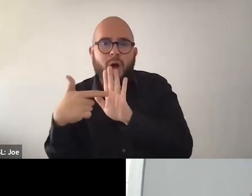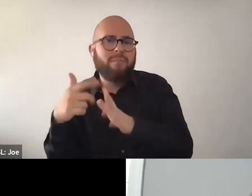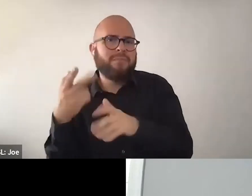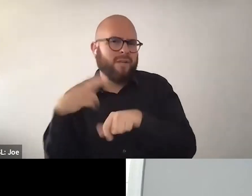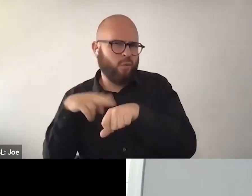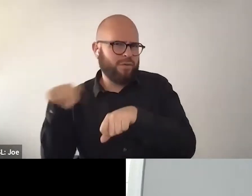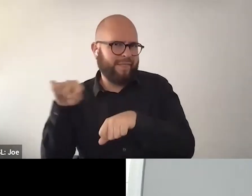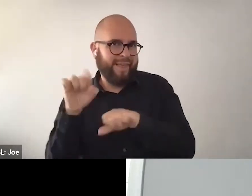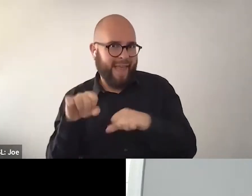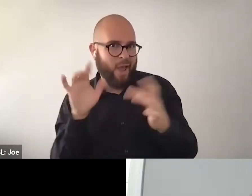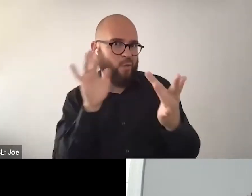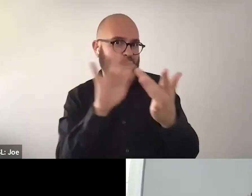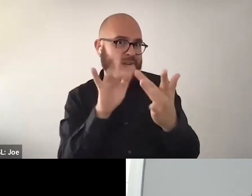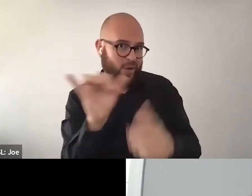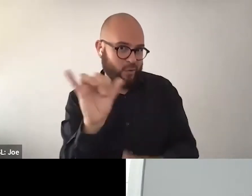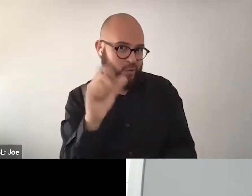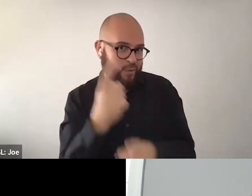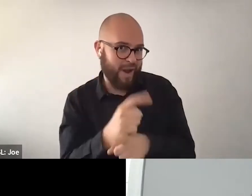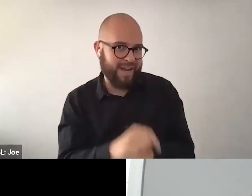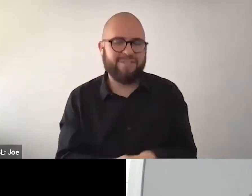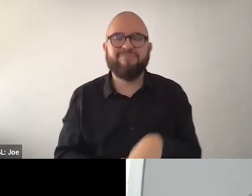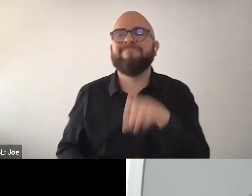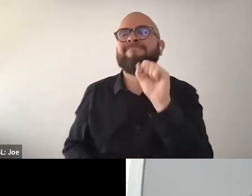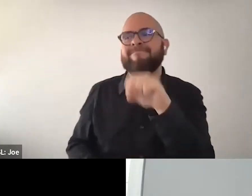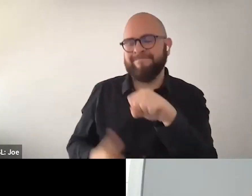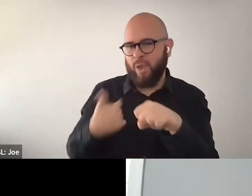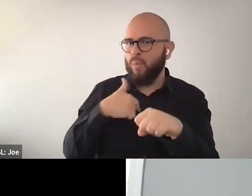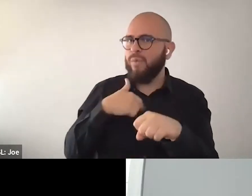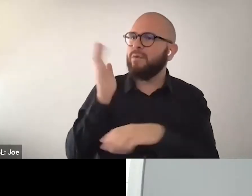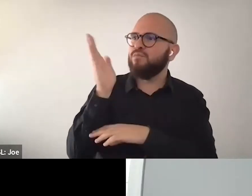Absolutely and we've been doing presentations for them and speaking to them this whole time.